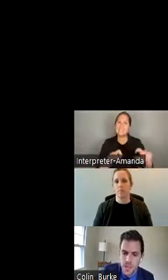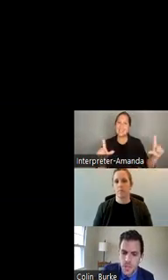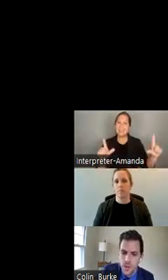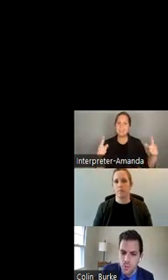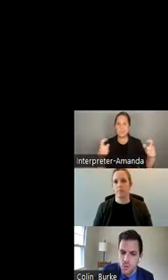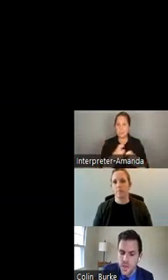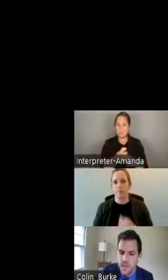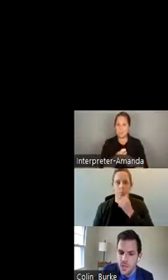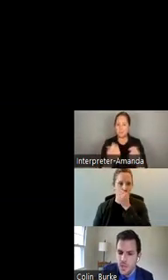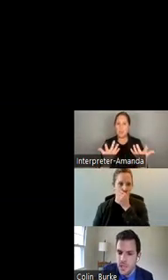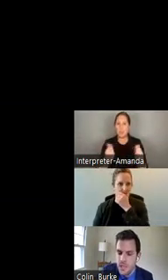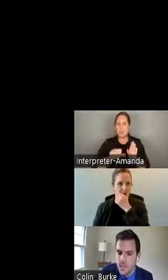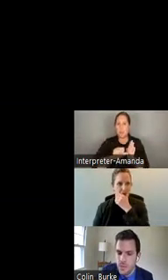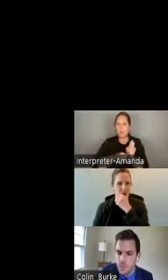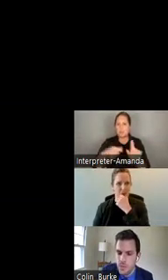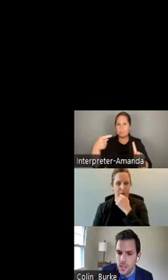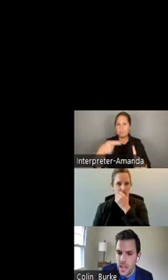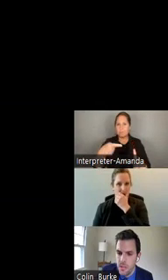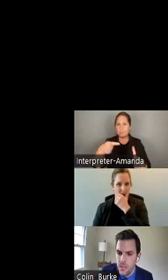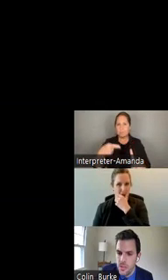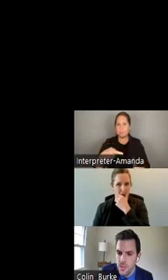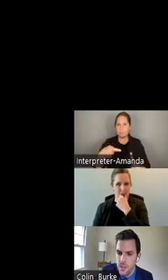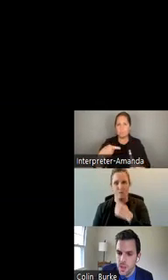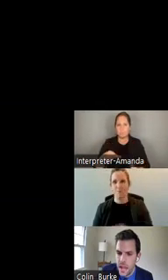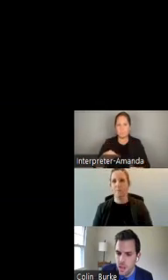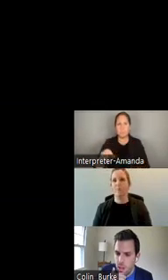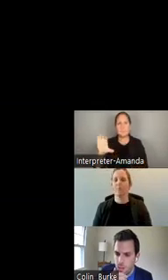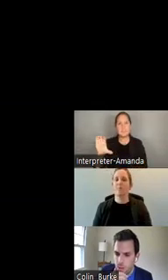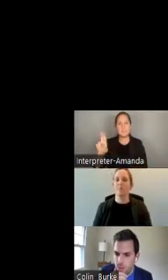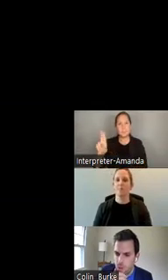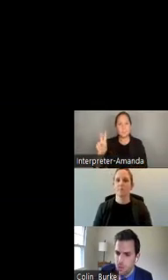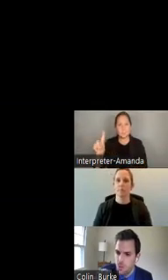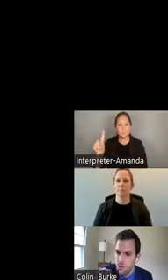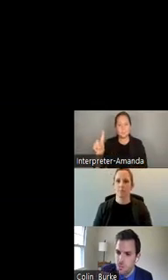so what we have here is we pulled out cannabis use disorder and alcohol use disorder which were